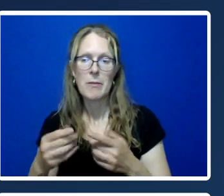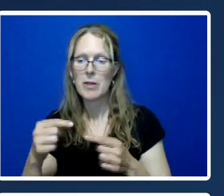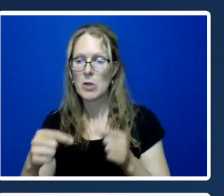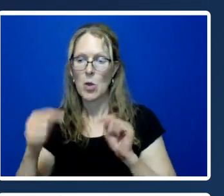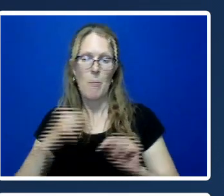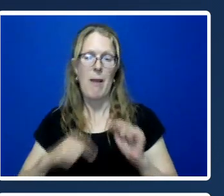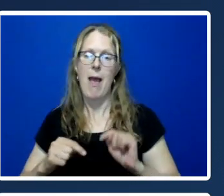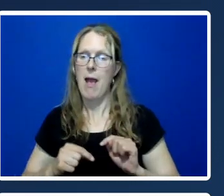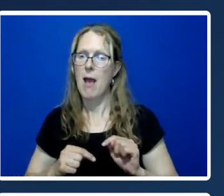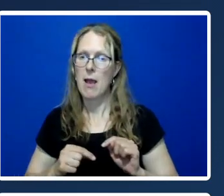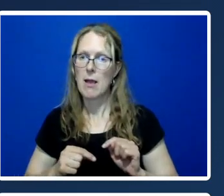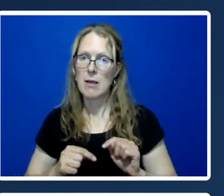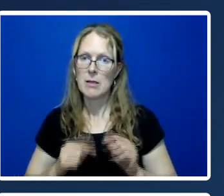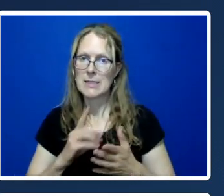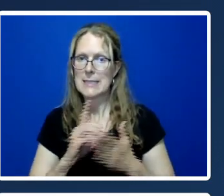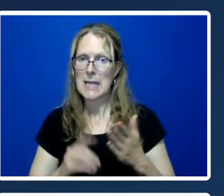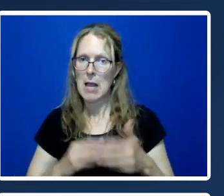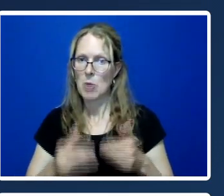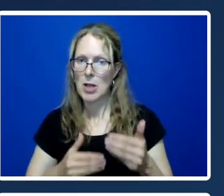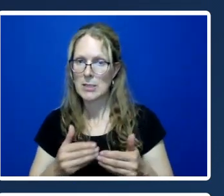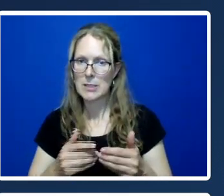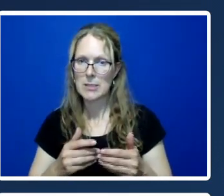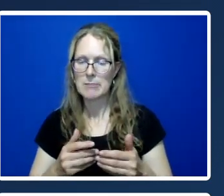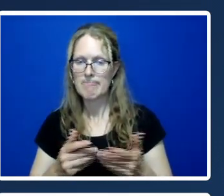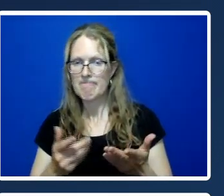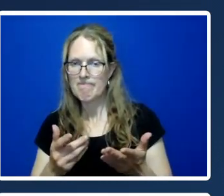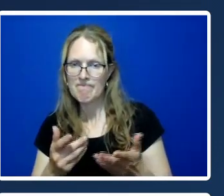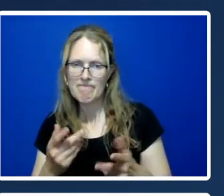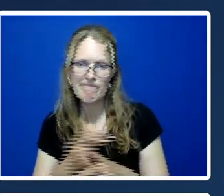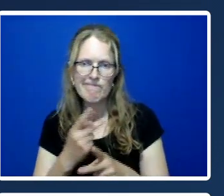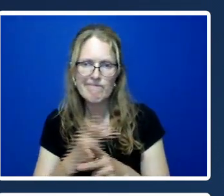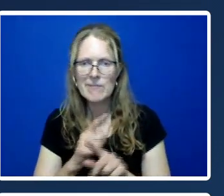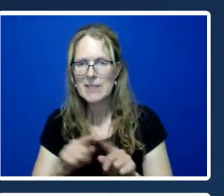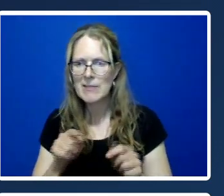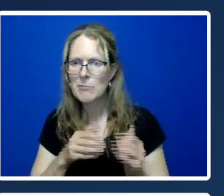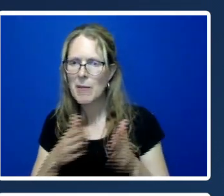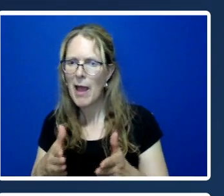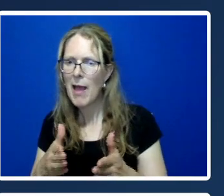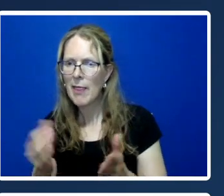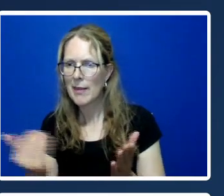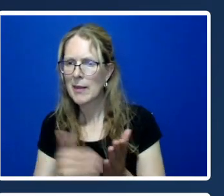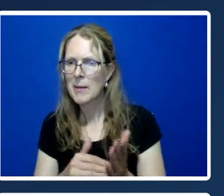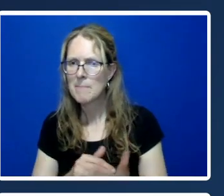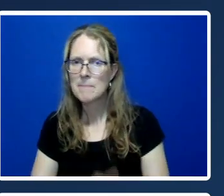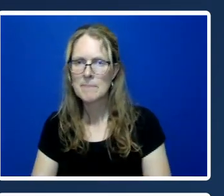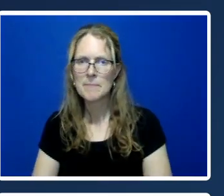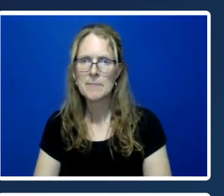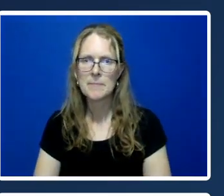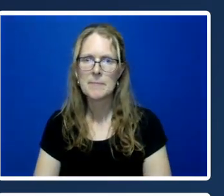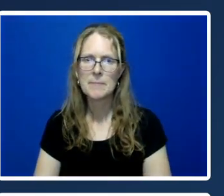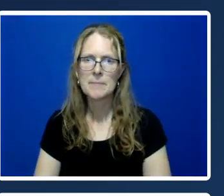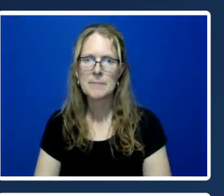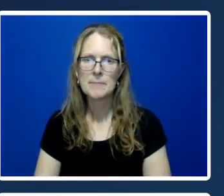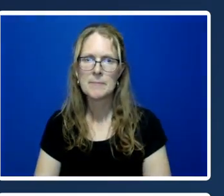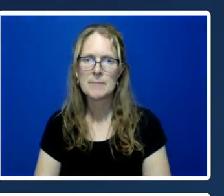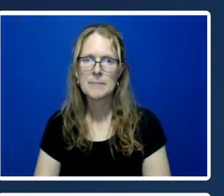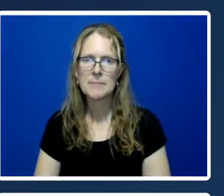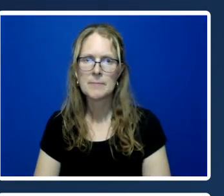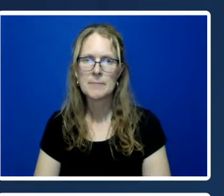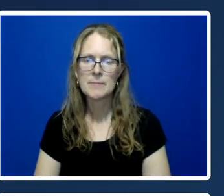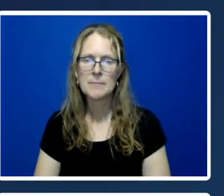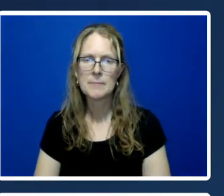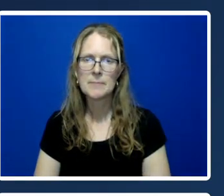exploring another iteration that can continue as far as you want to take it. Next slide, please.